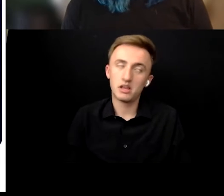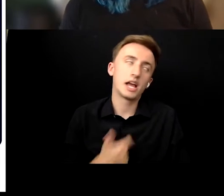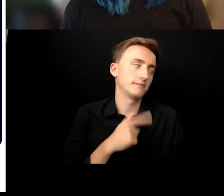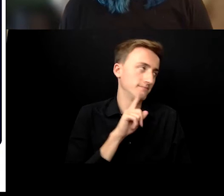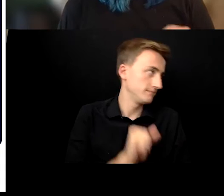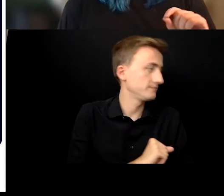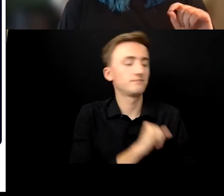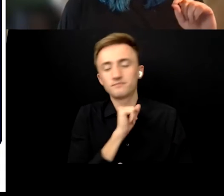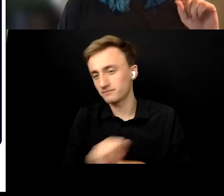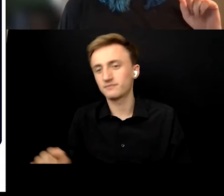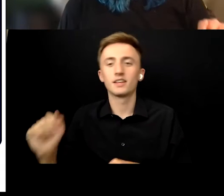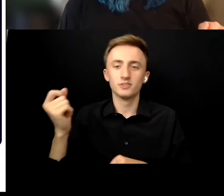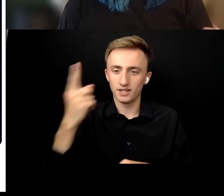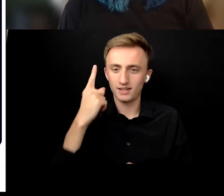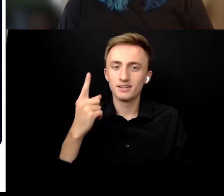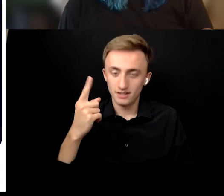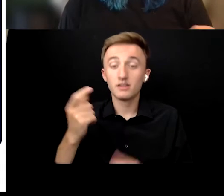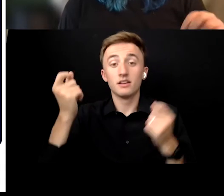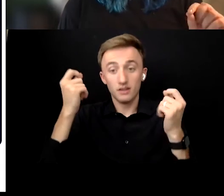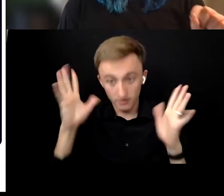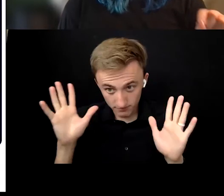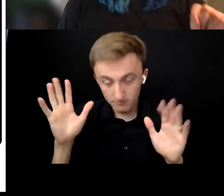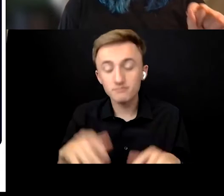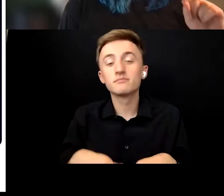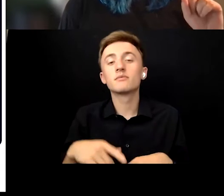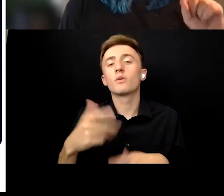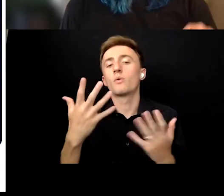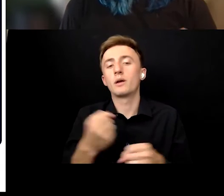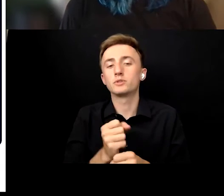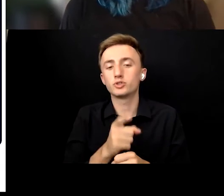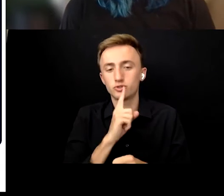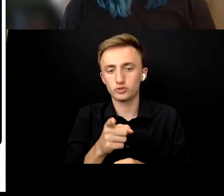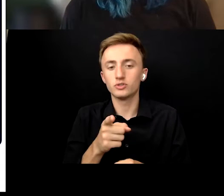by the way. However, want to make sure we are using the right type of notification for the